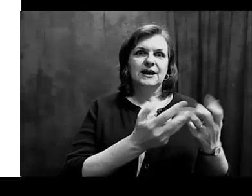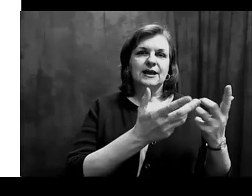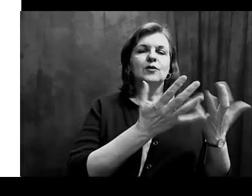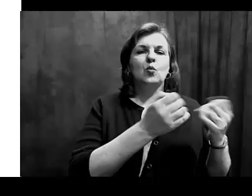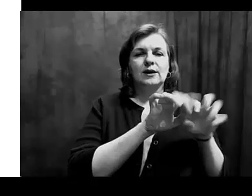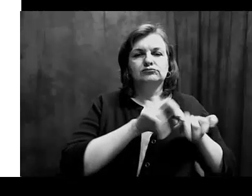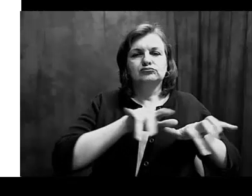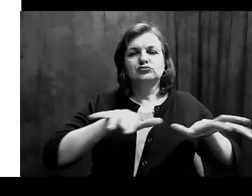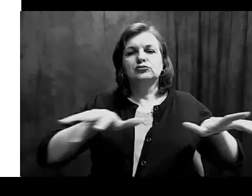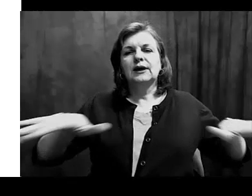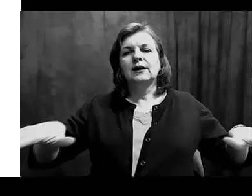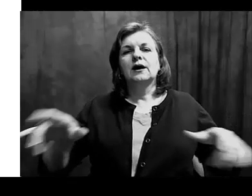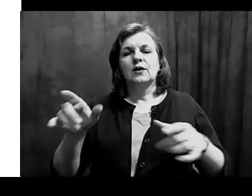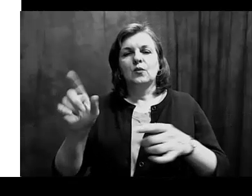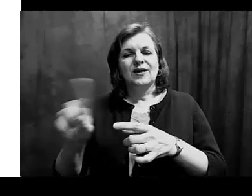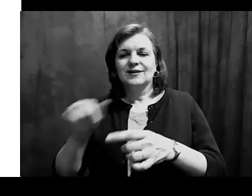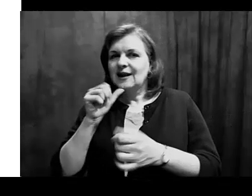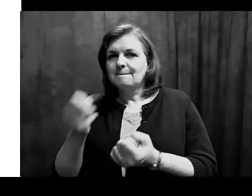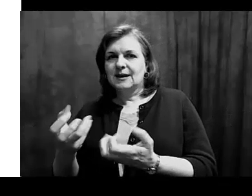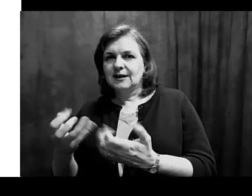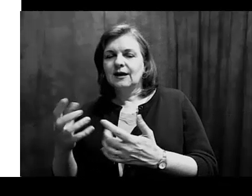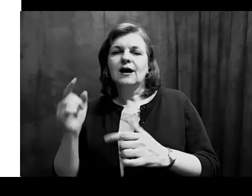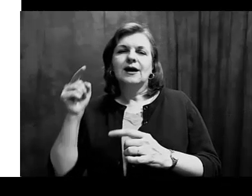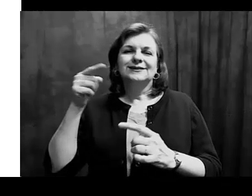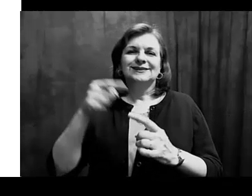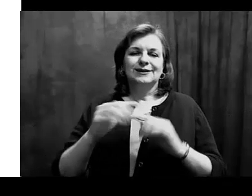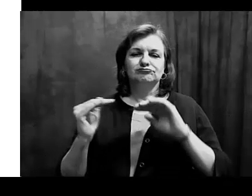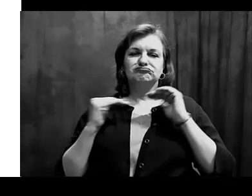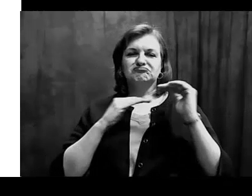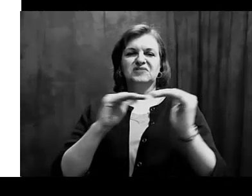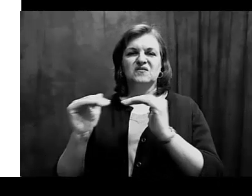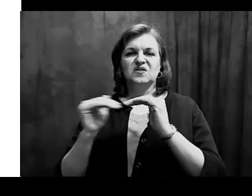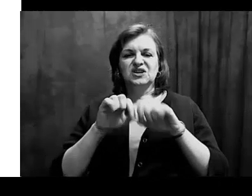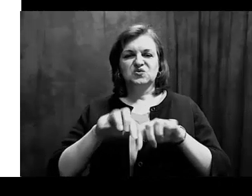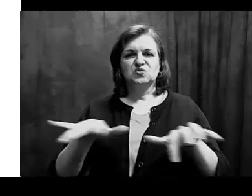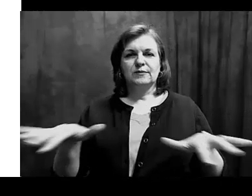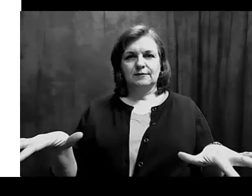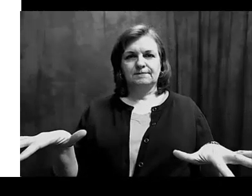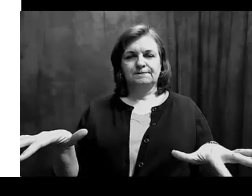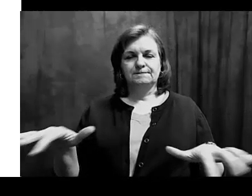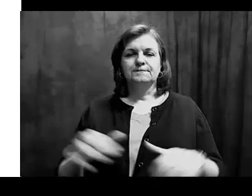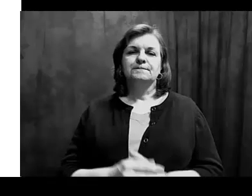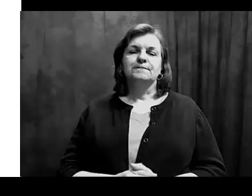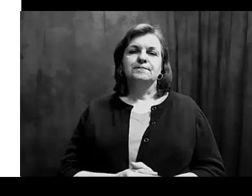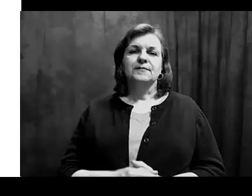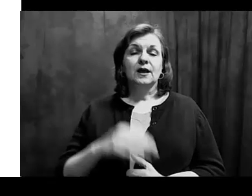in simple terms they wanna move from the area where there are very concentrated to an